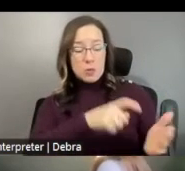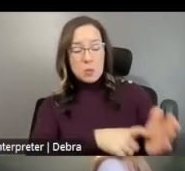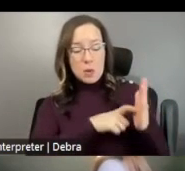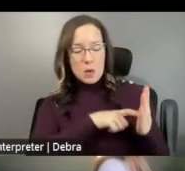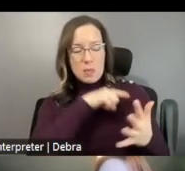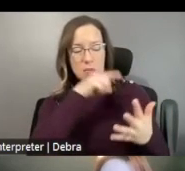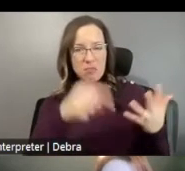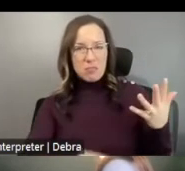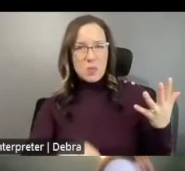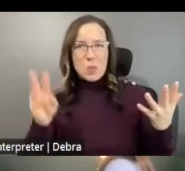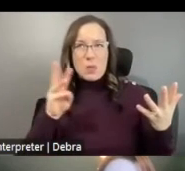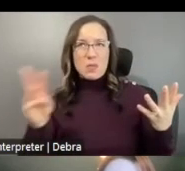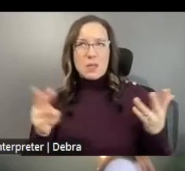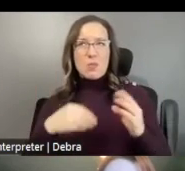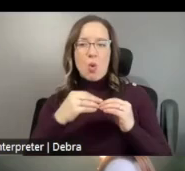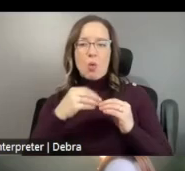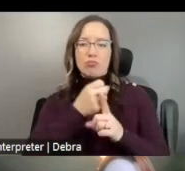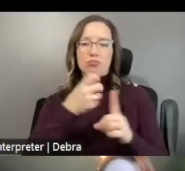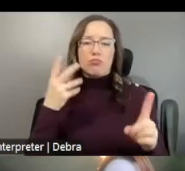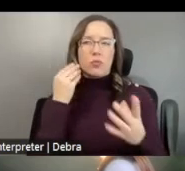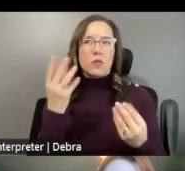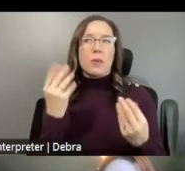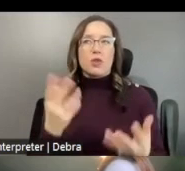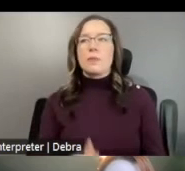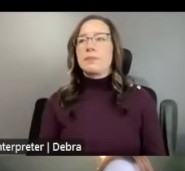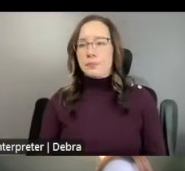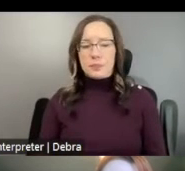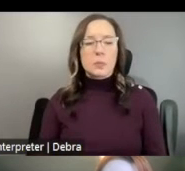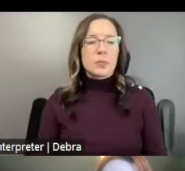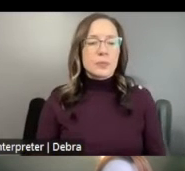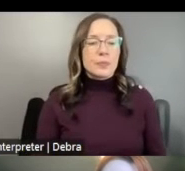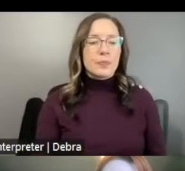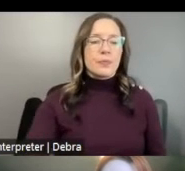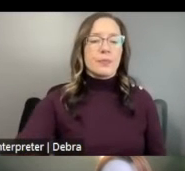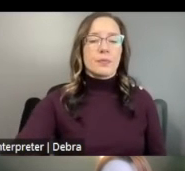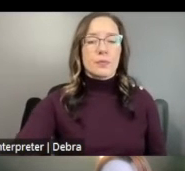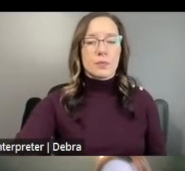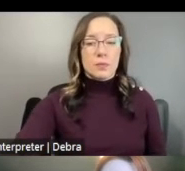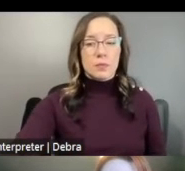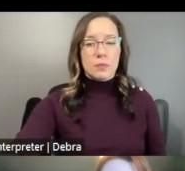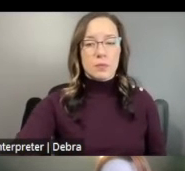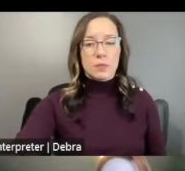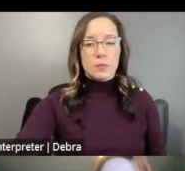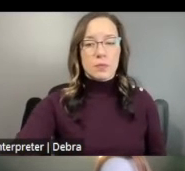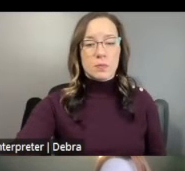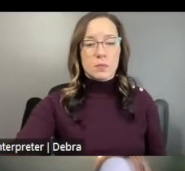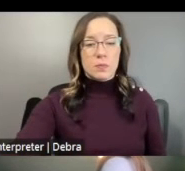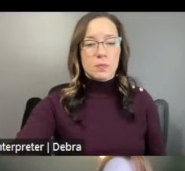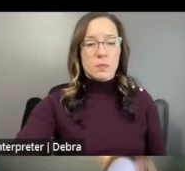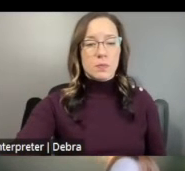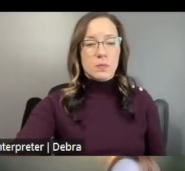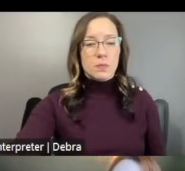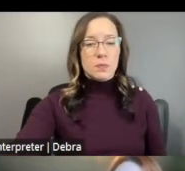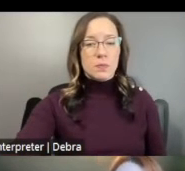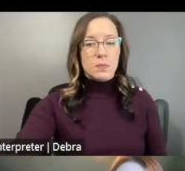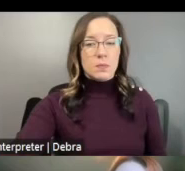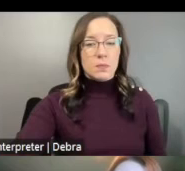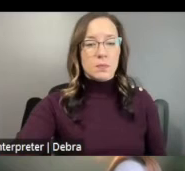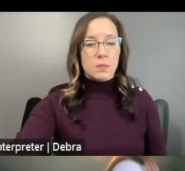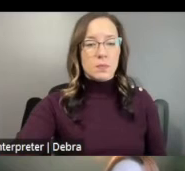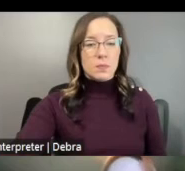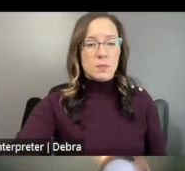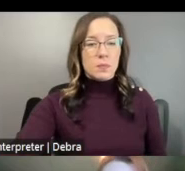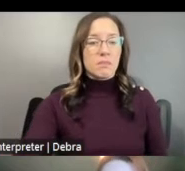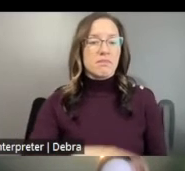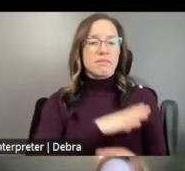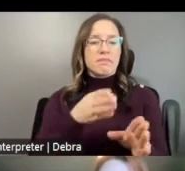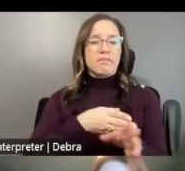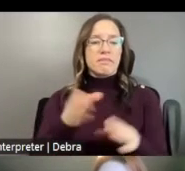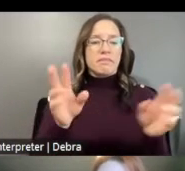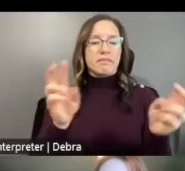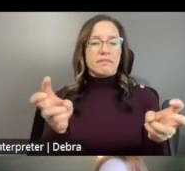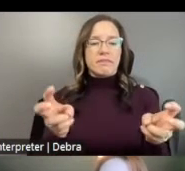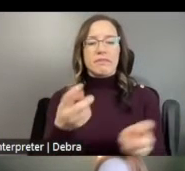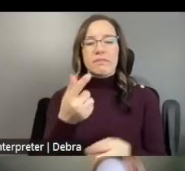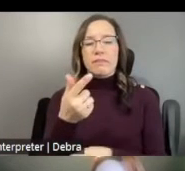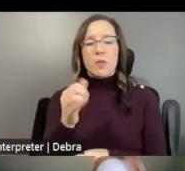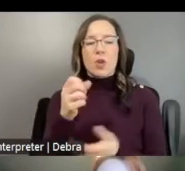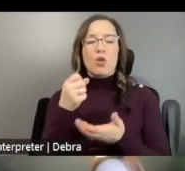FOR MORE INFORMATION. SO THE MAIN SUBJECT OF TODAY'S WEBINAR IS GRANTS FOR ARTS PROJECTS. GAP,